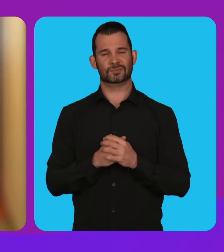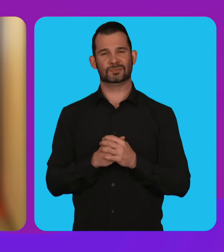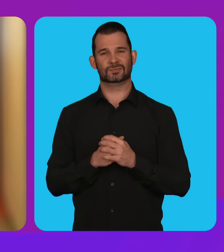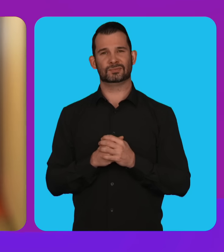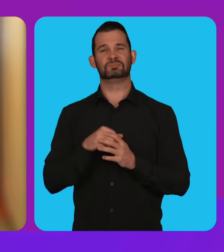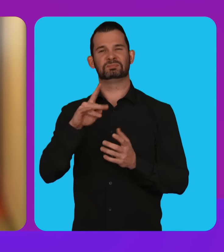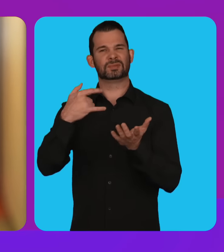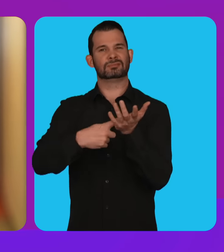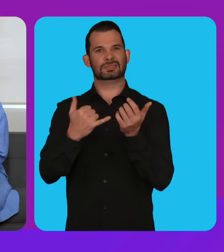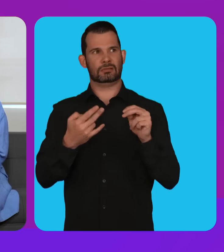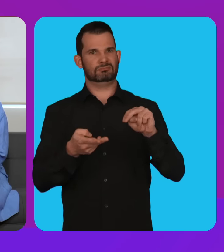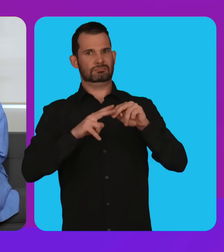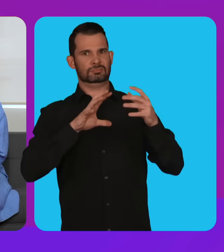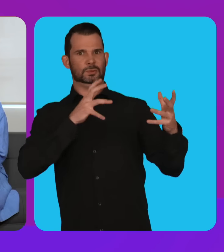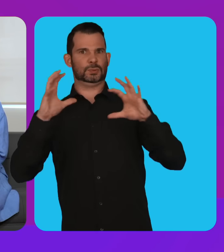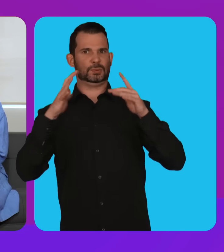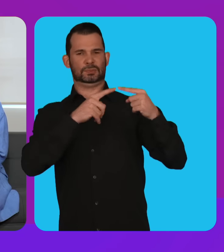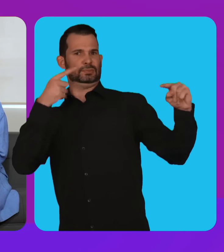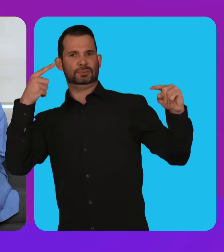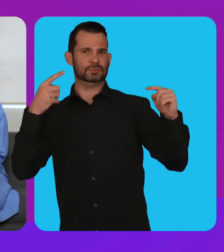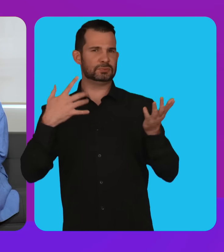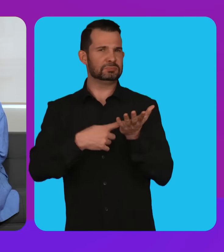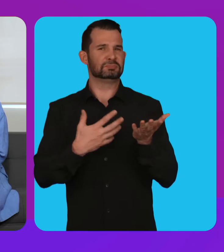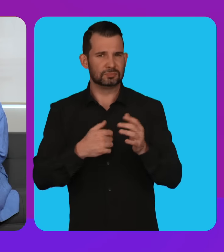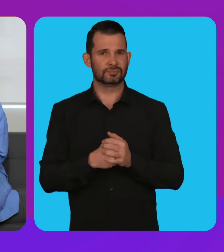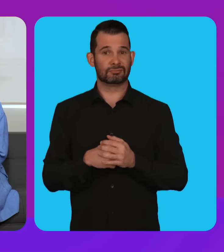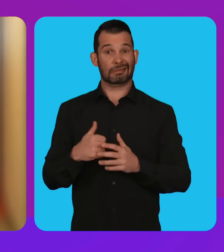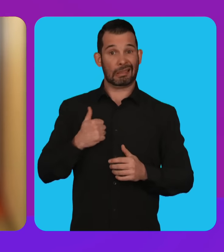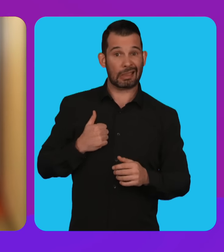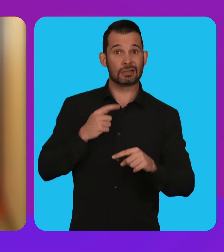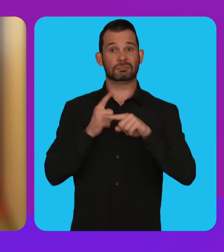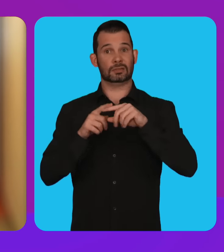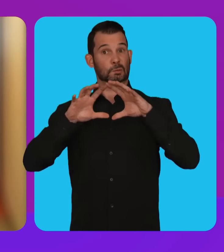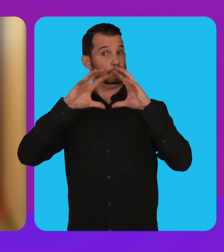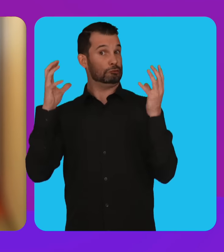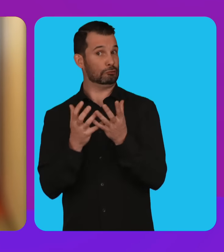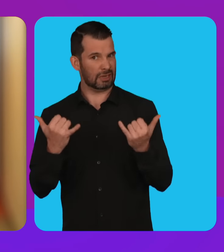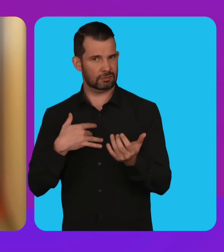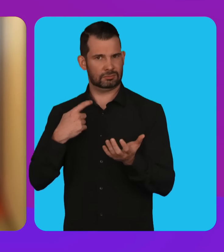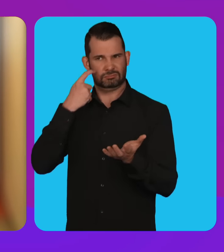[Interpreter 3] Let's talk about rising polarization. In Canada and worldwide, we're seeing